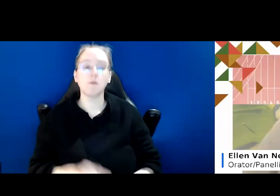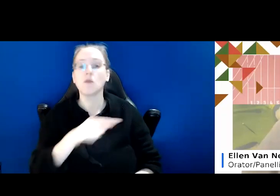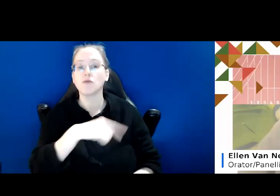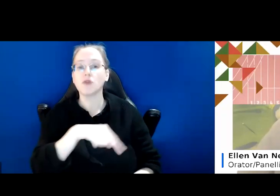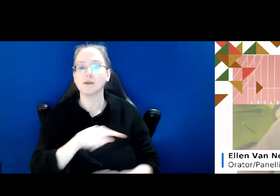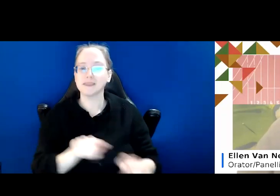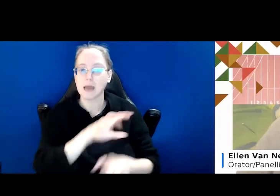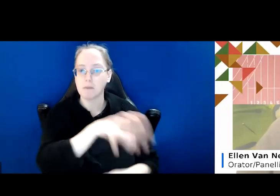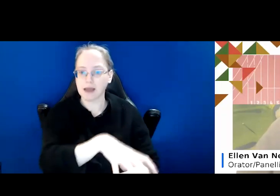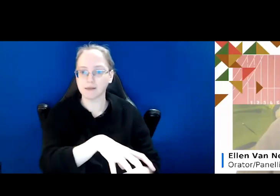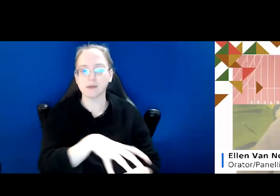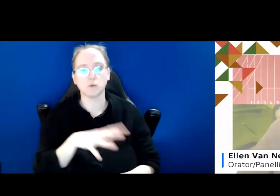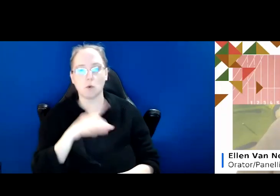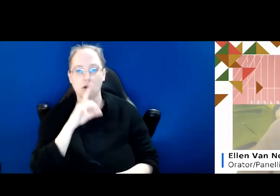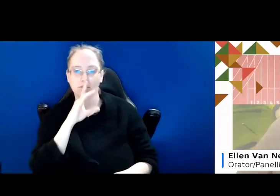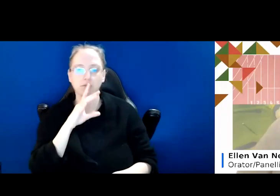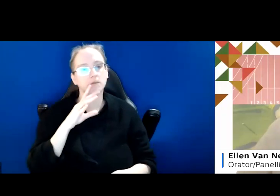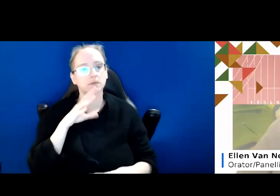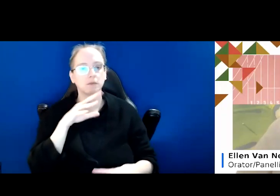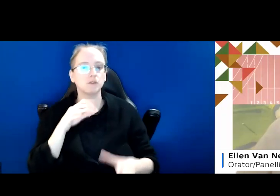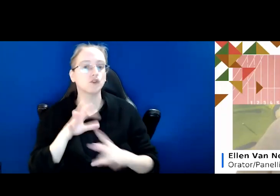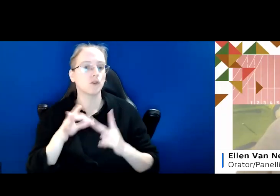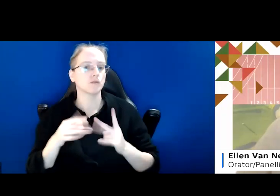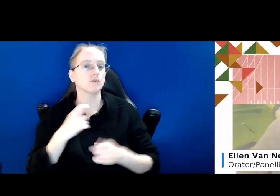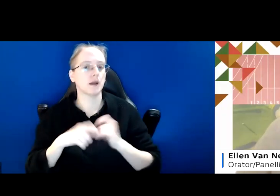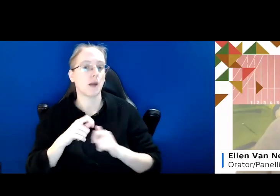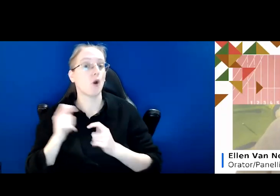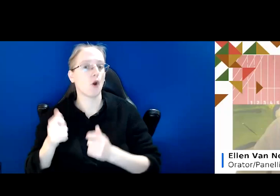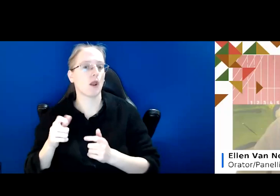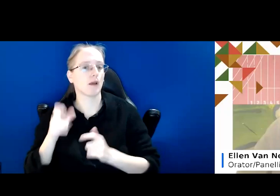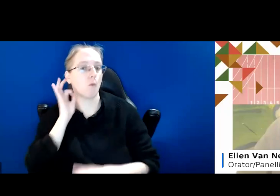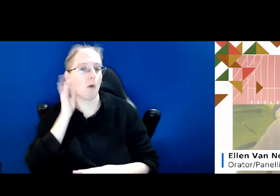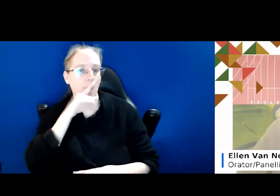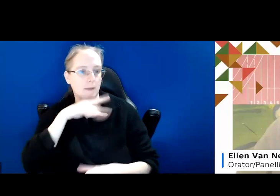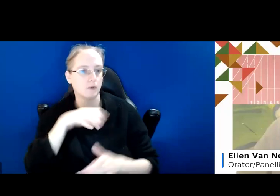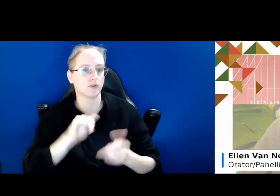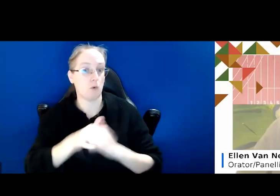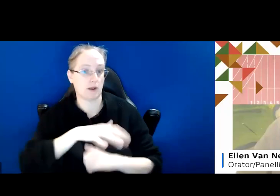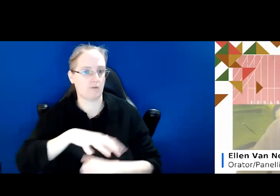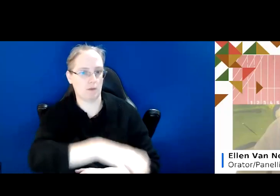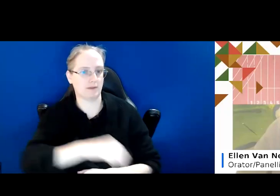to be some of the early colonial sporting grounds, and they continue as sports grounds